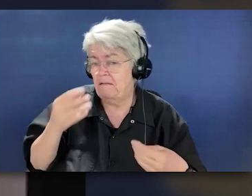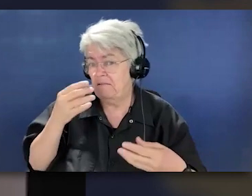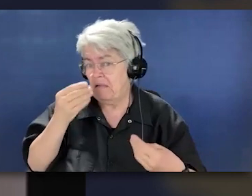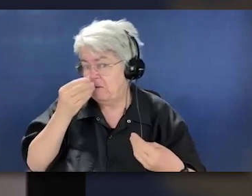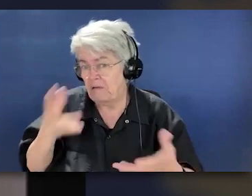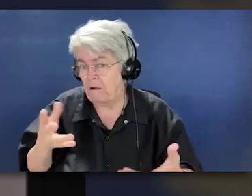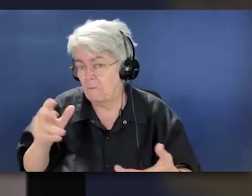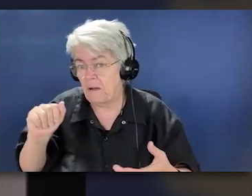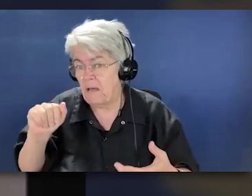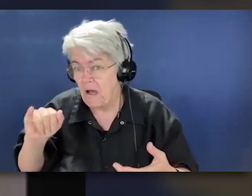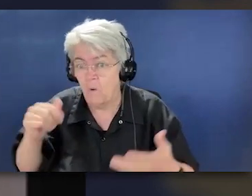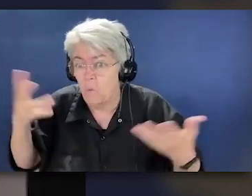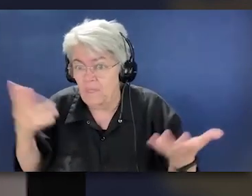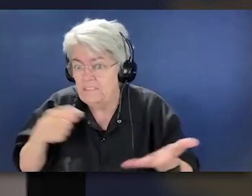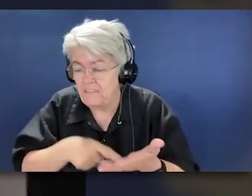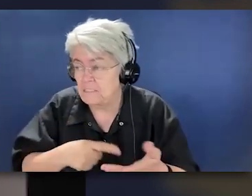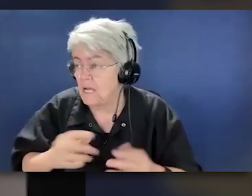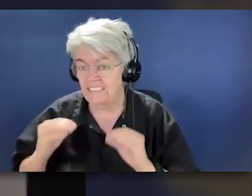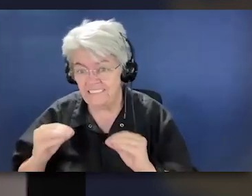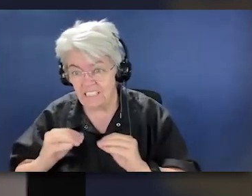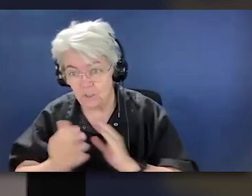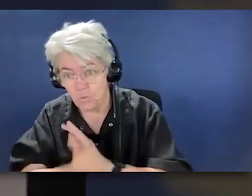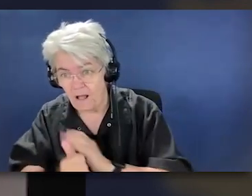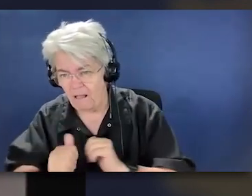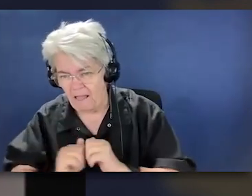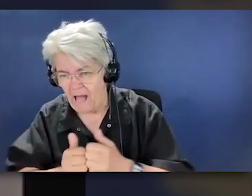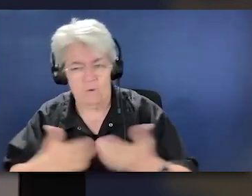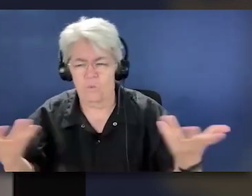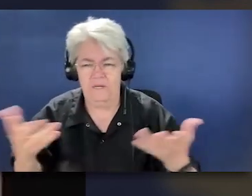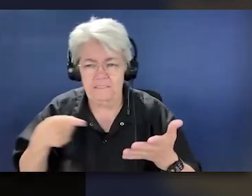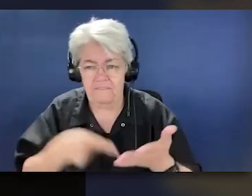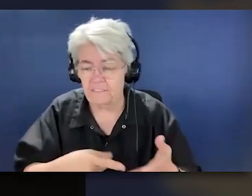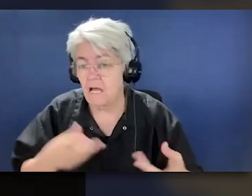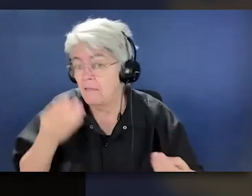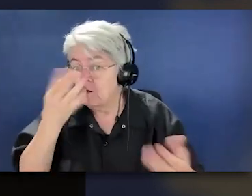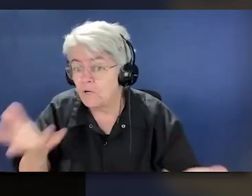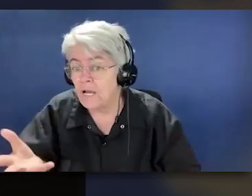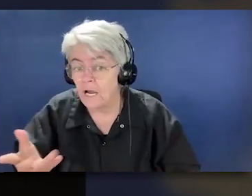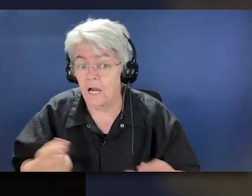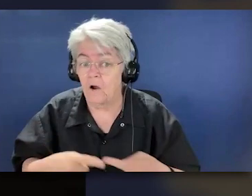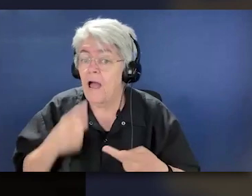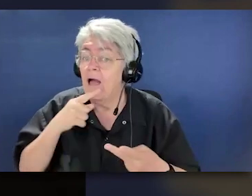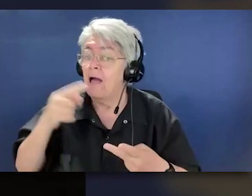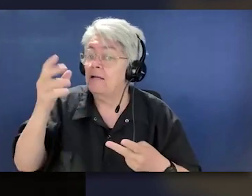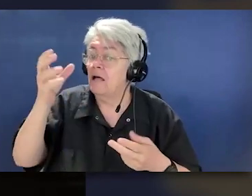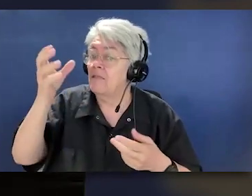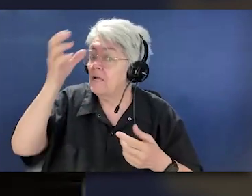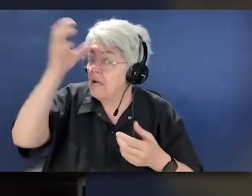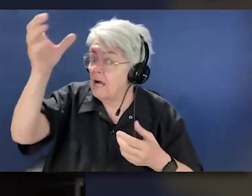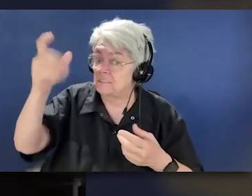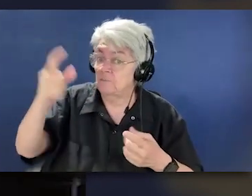and pedagogical aspects of education, but actually in preserving the concepts of an institution.